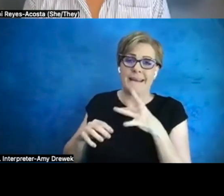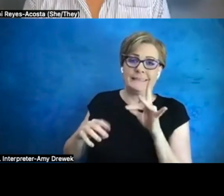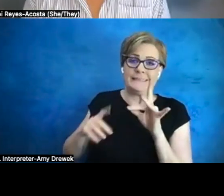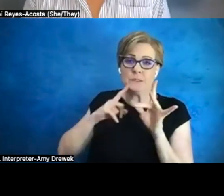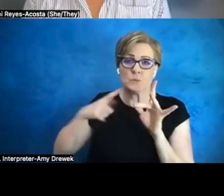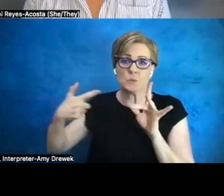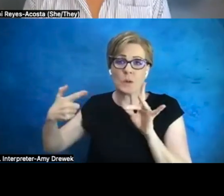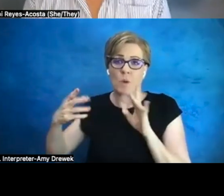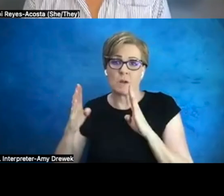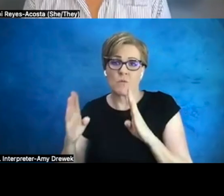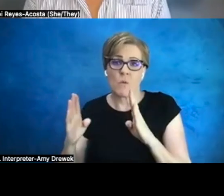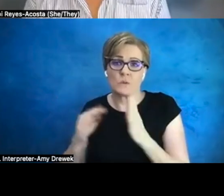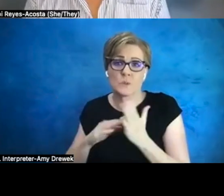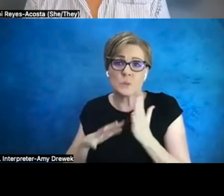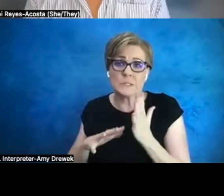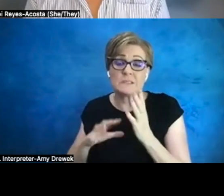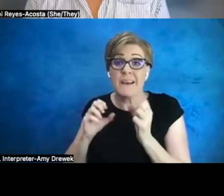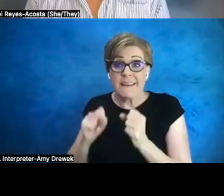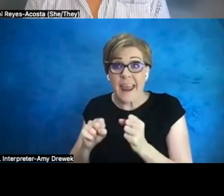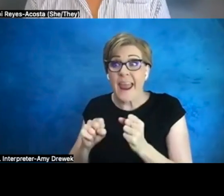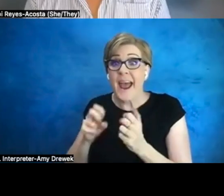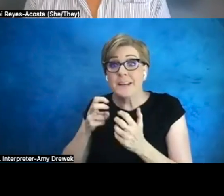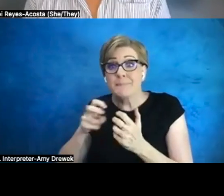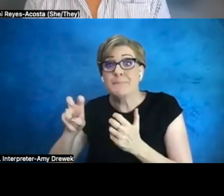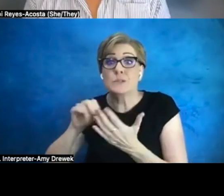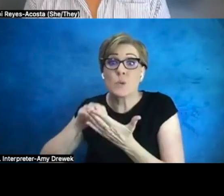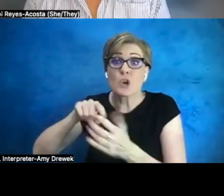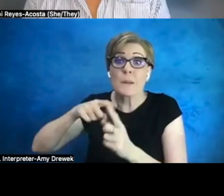students can go through to learn about job fields and entering the workforce, which